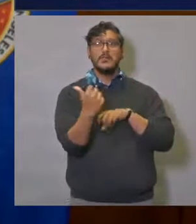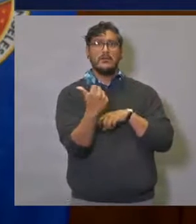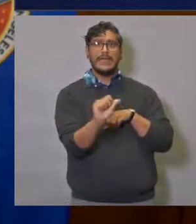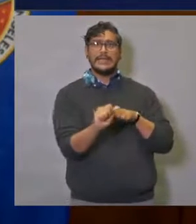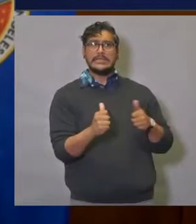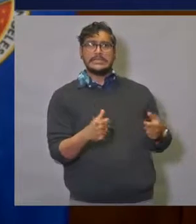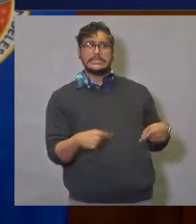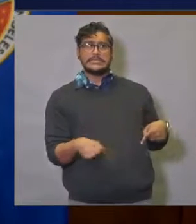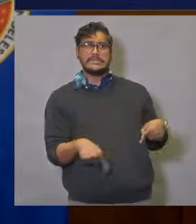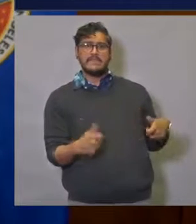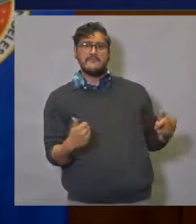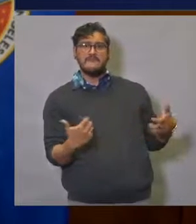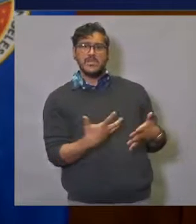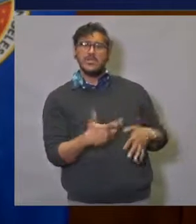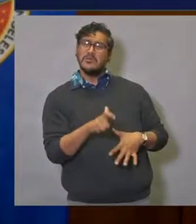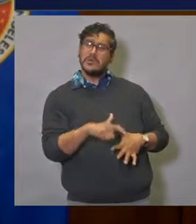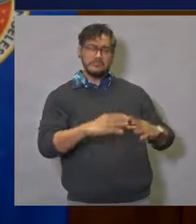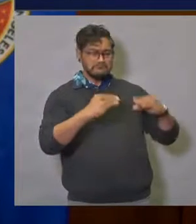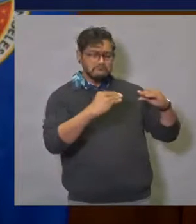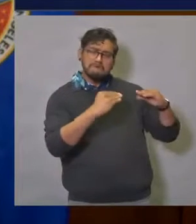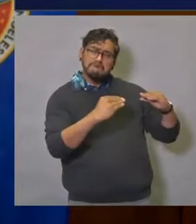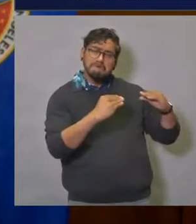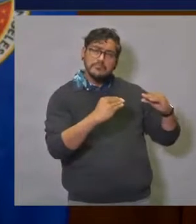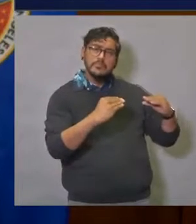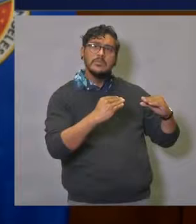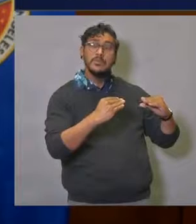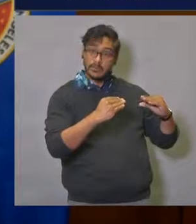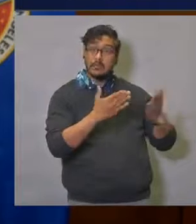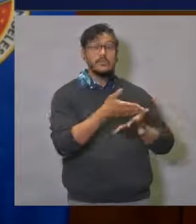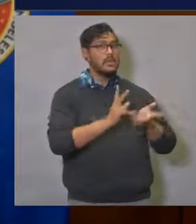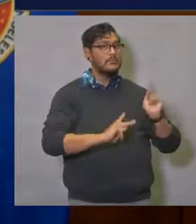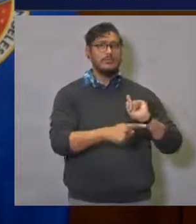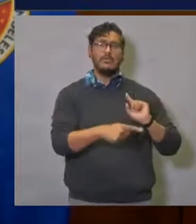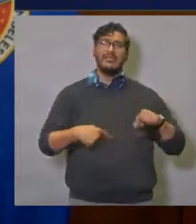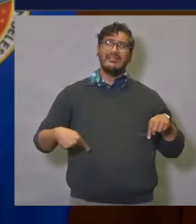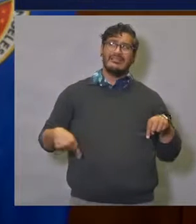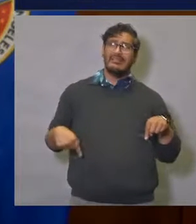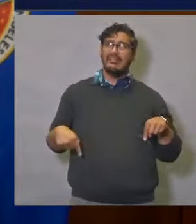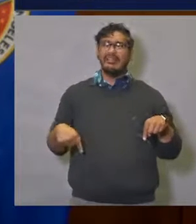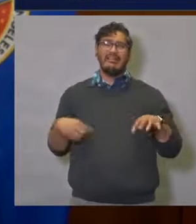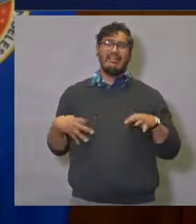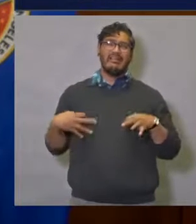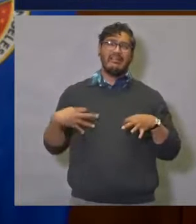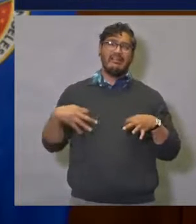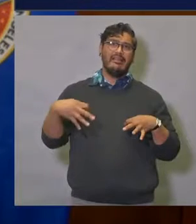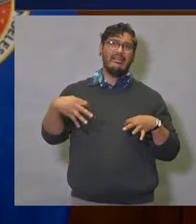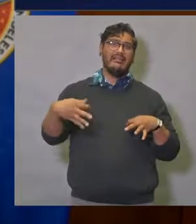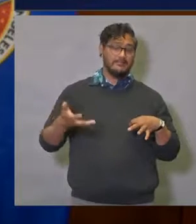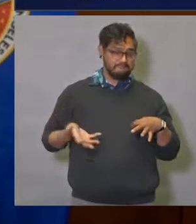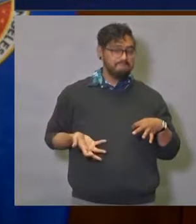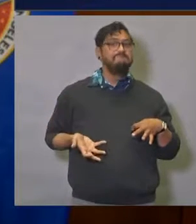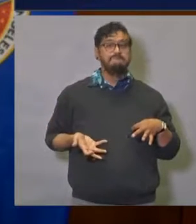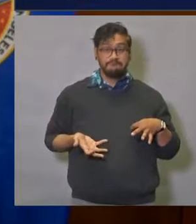ALSO OVERCOME ANY VACCINE HESITANCY THAT MAY BE CAUSING